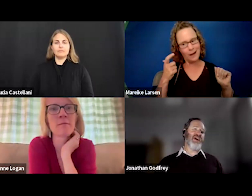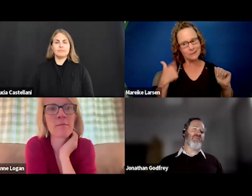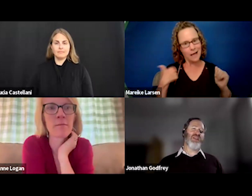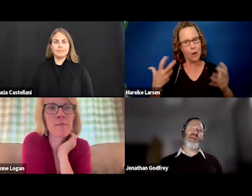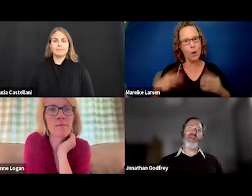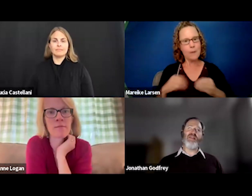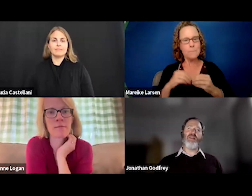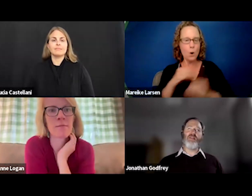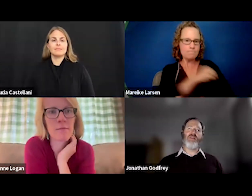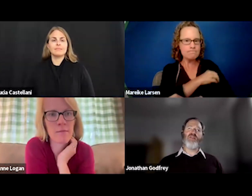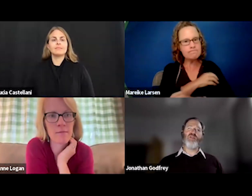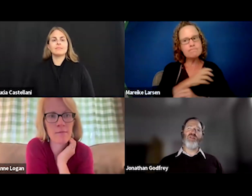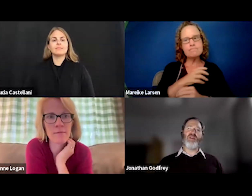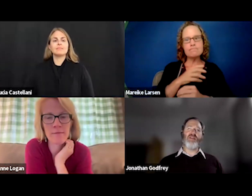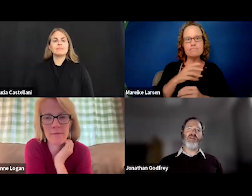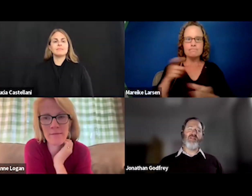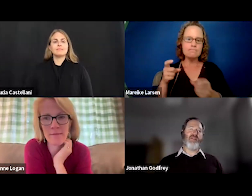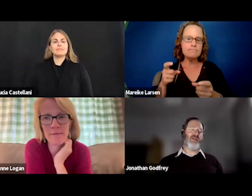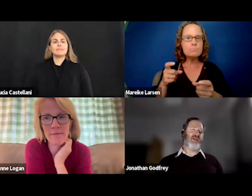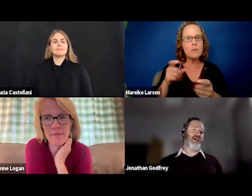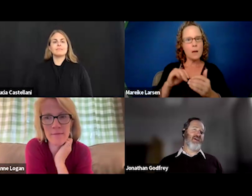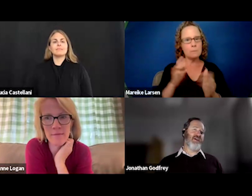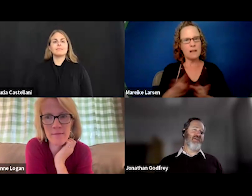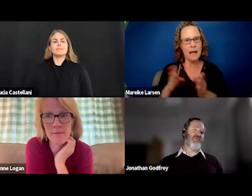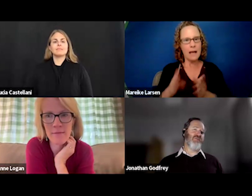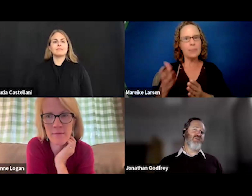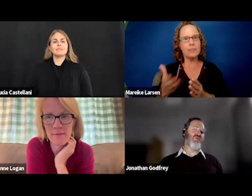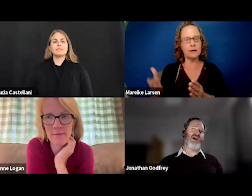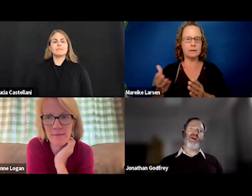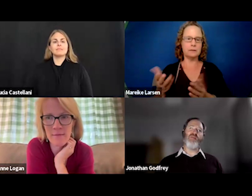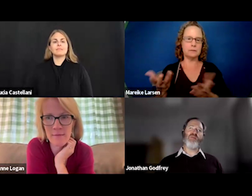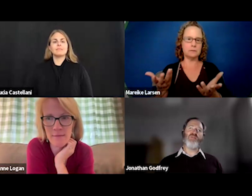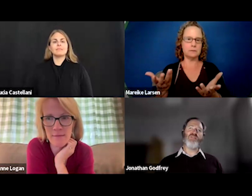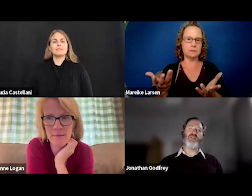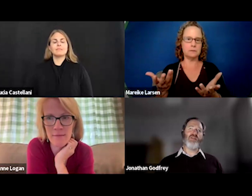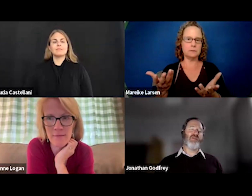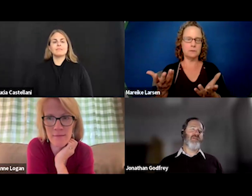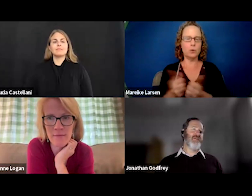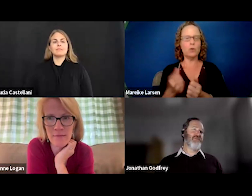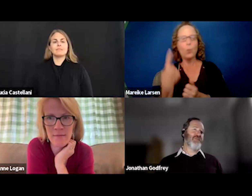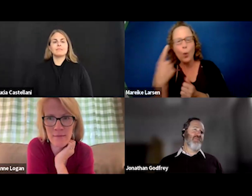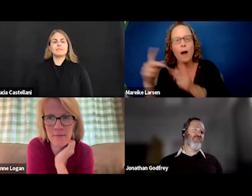how to plan everything with one other person.